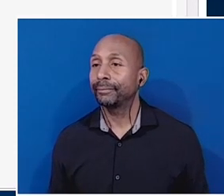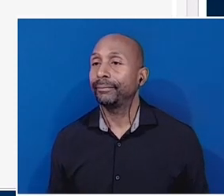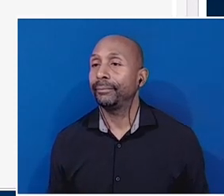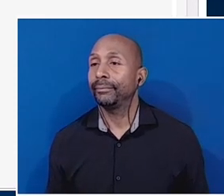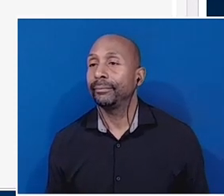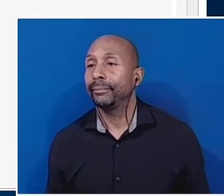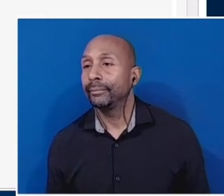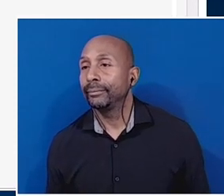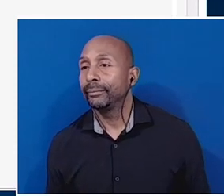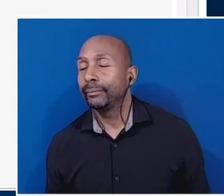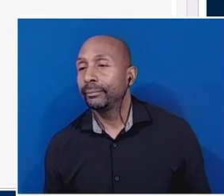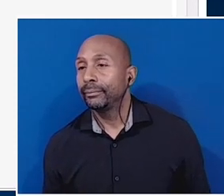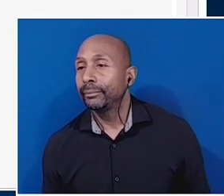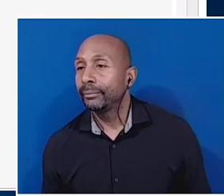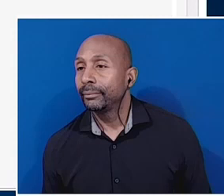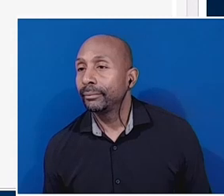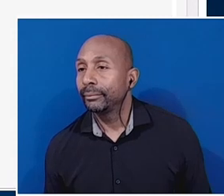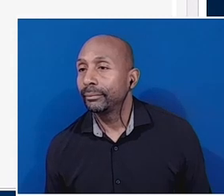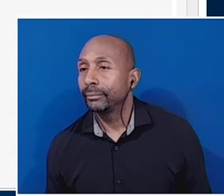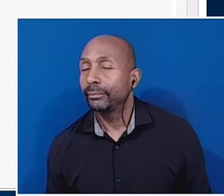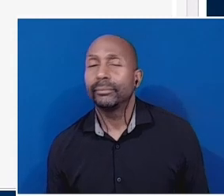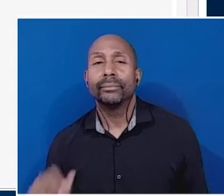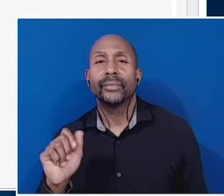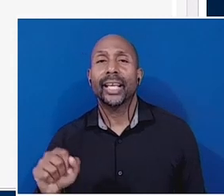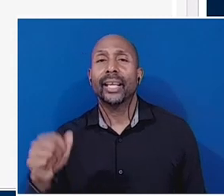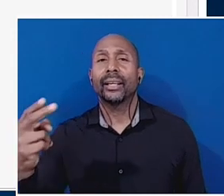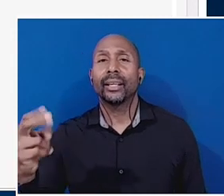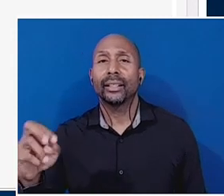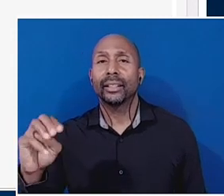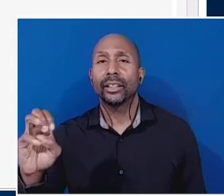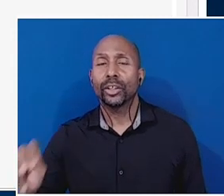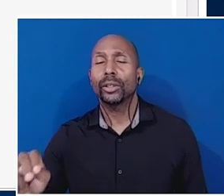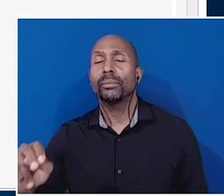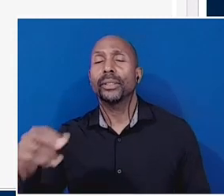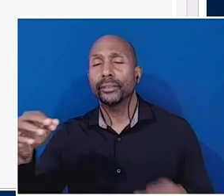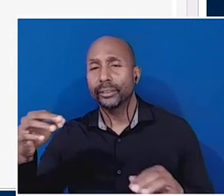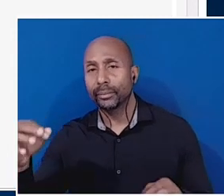I wondered if Herman can talk about the reason for this.